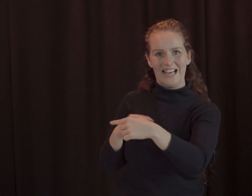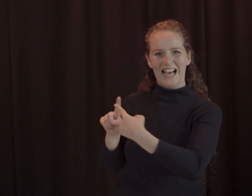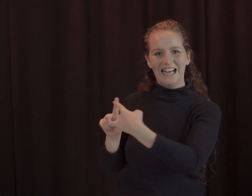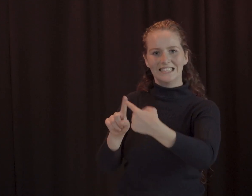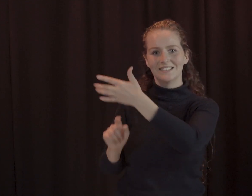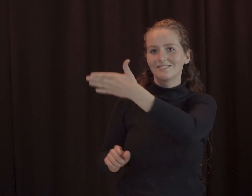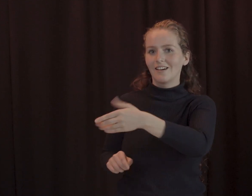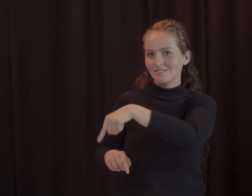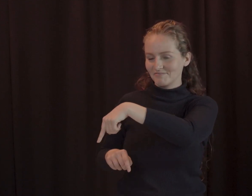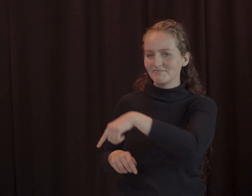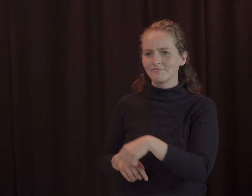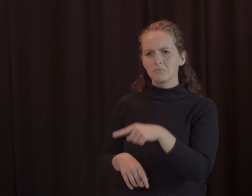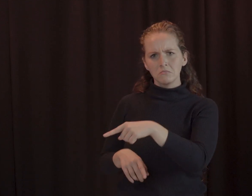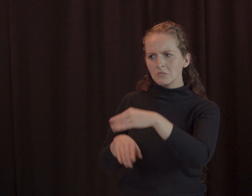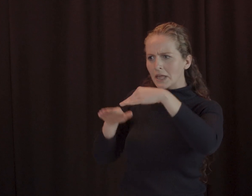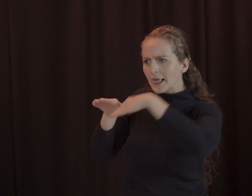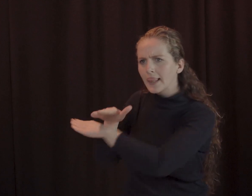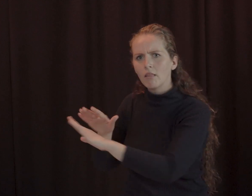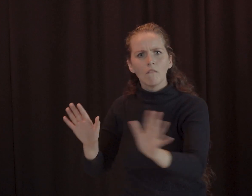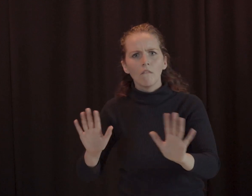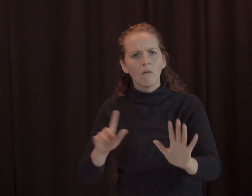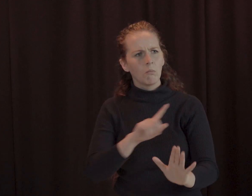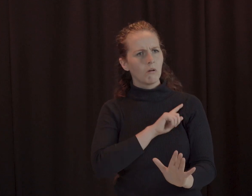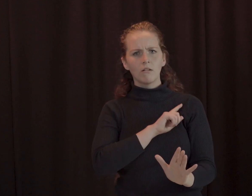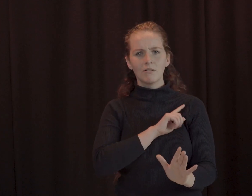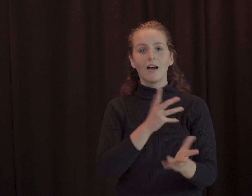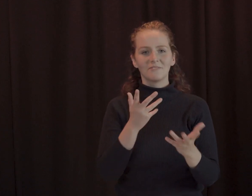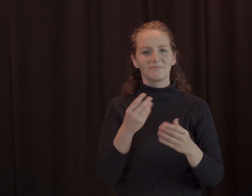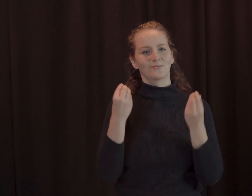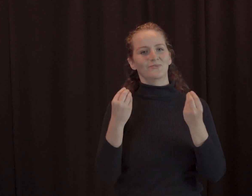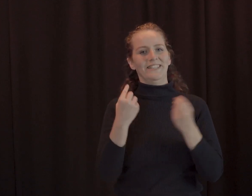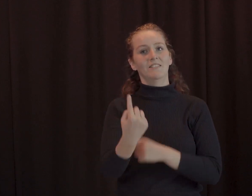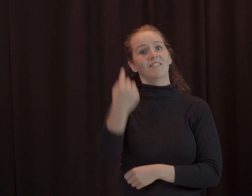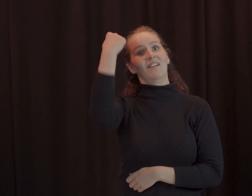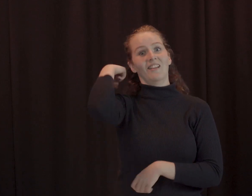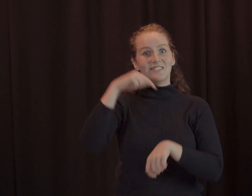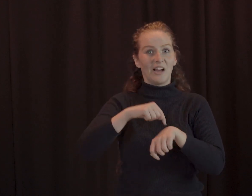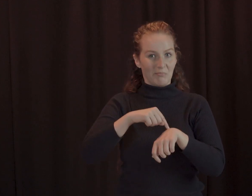at the altar set outside. You wouldn't expect to go inside the temple.